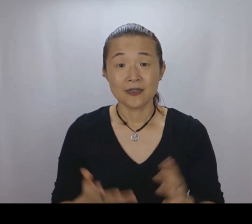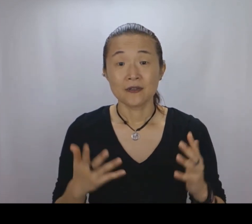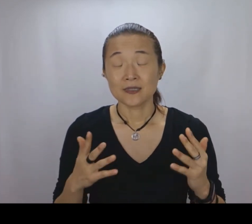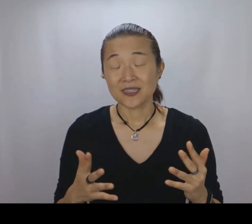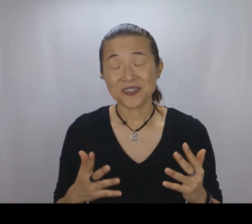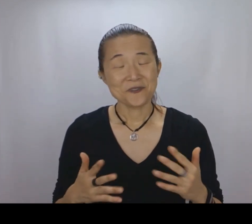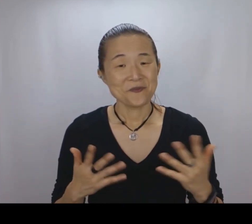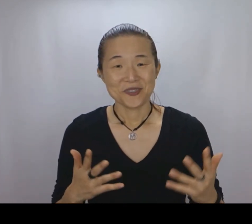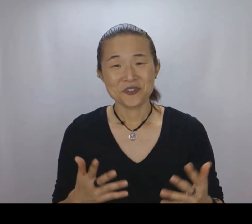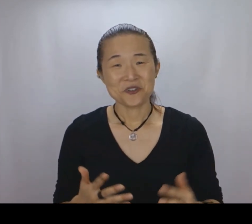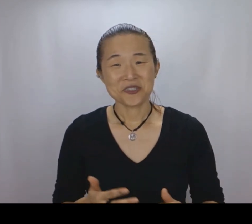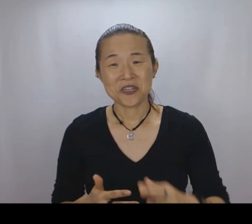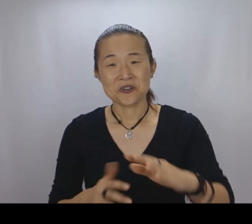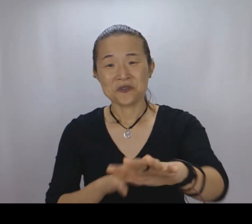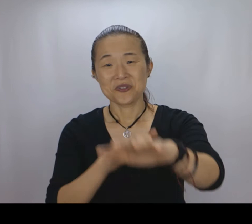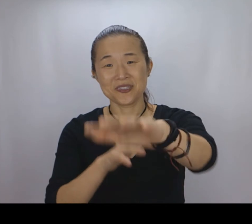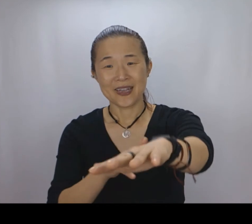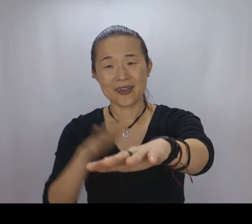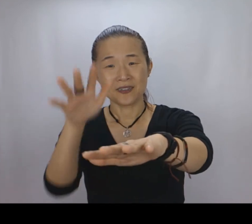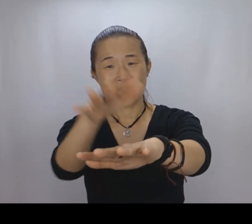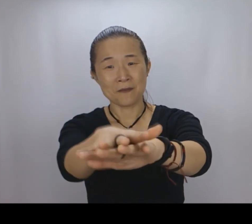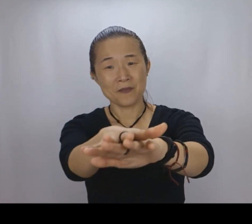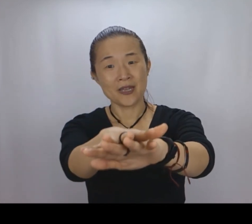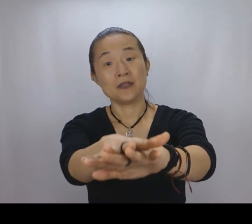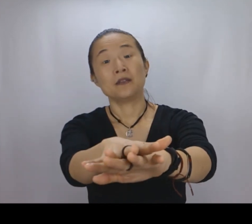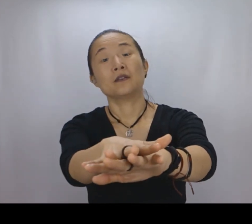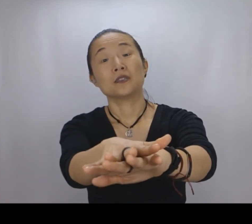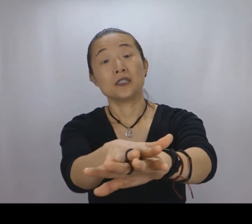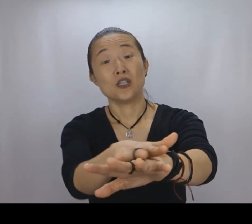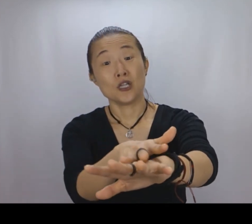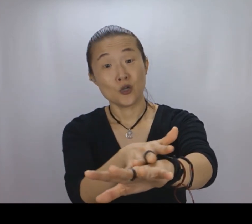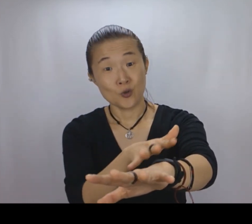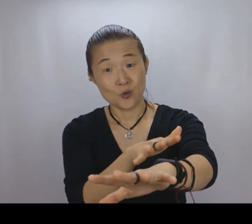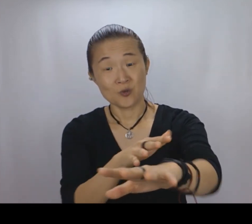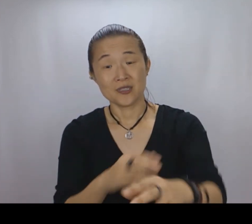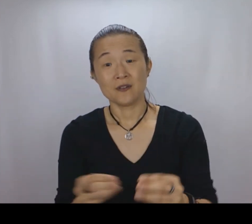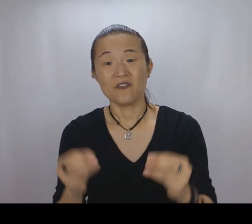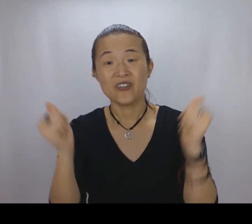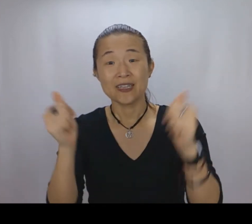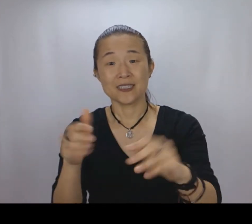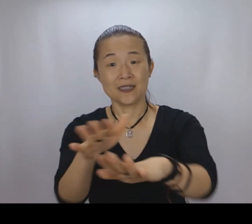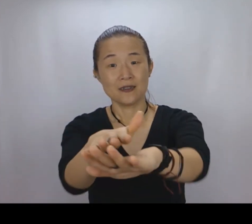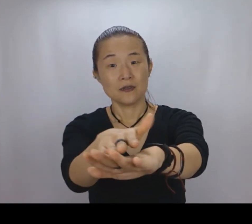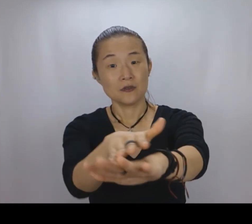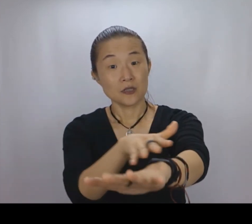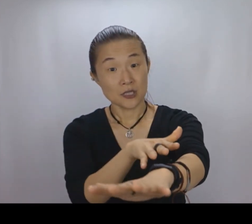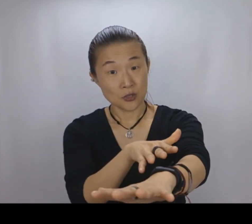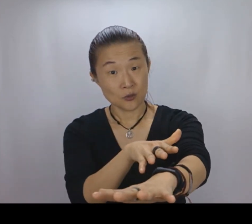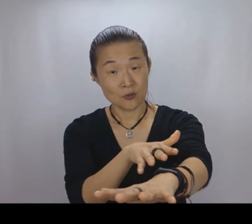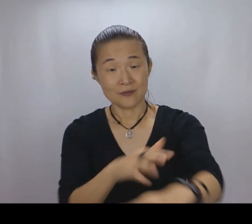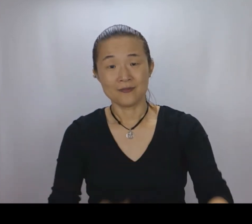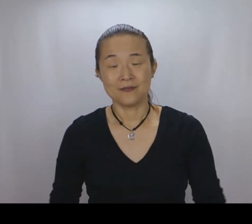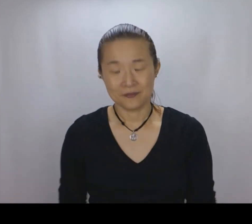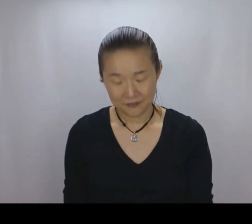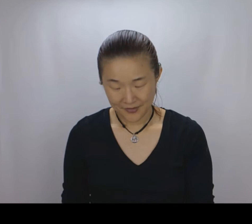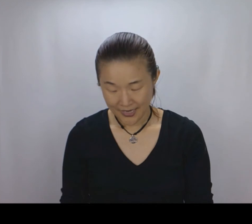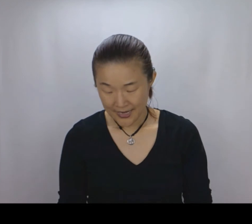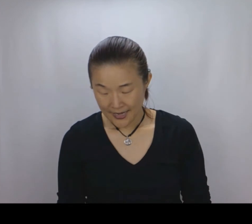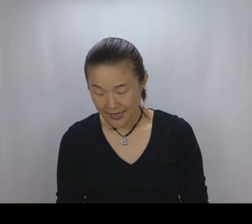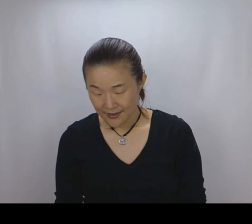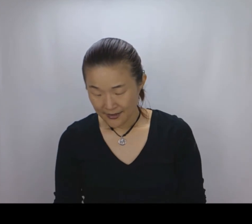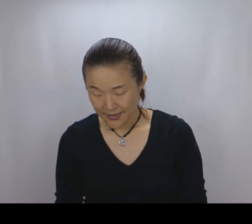Slow? You know, slow. Hand on top, and slow. So fast. slow. OK.